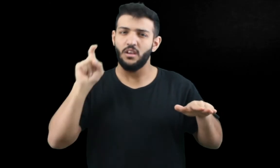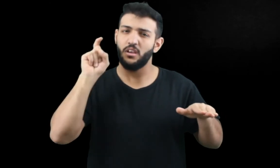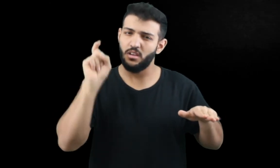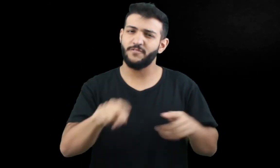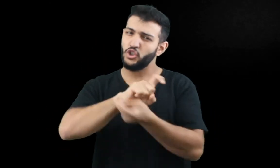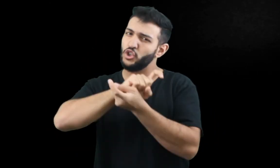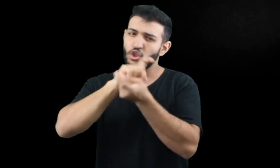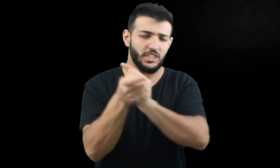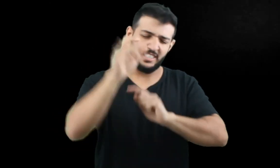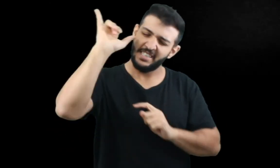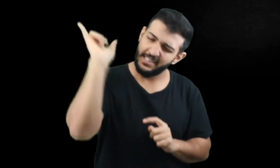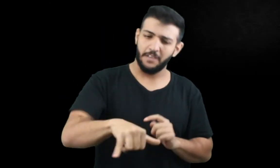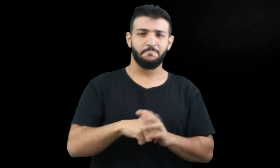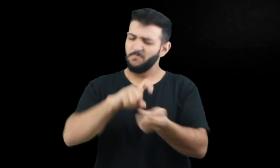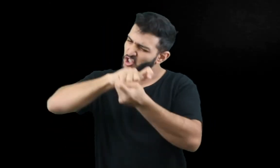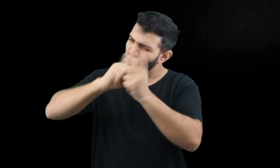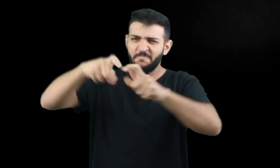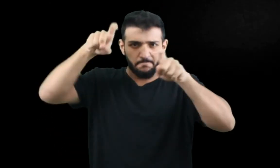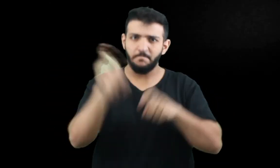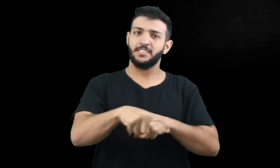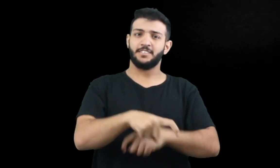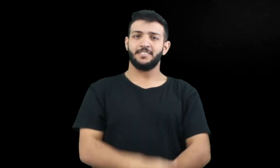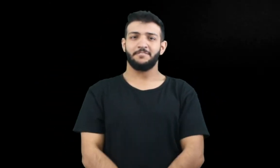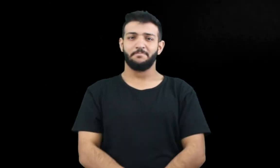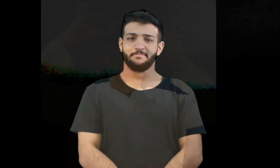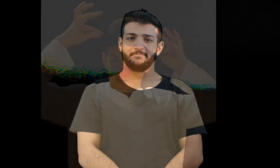That approach has to change! Has to be blown apart!